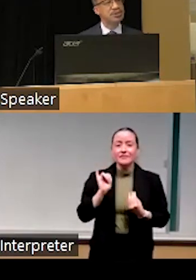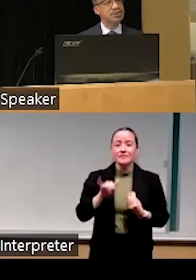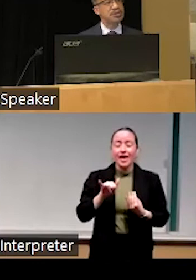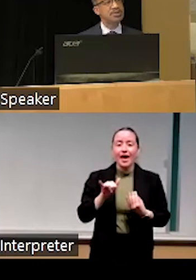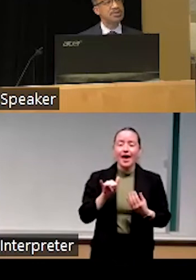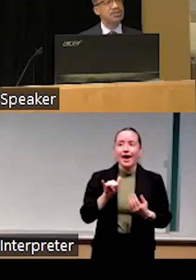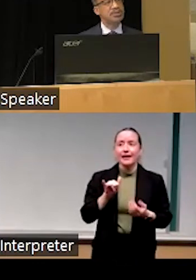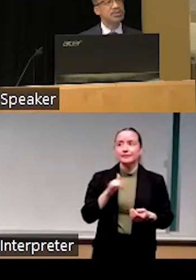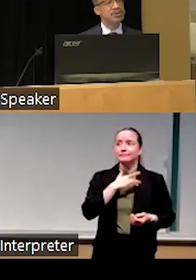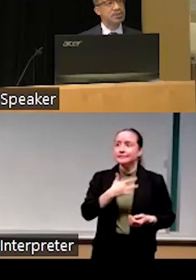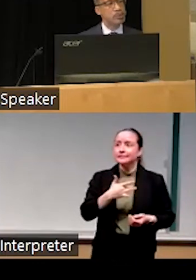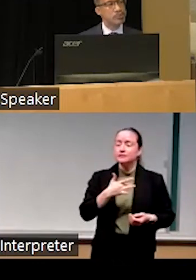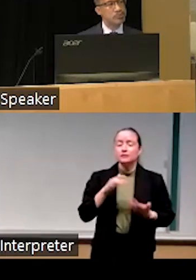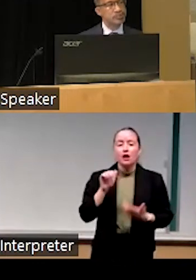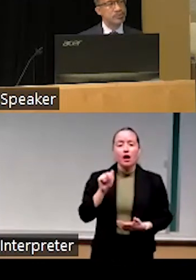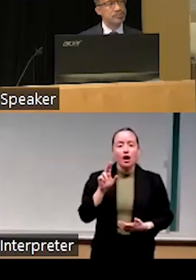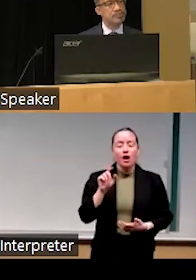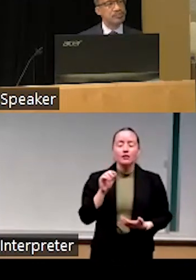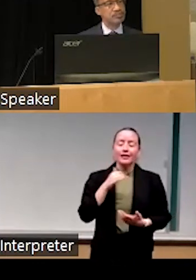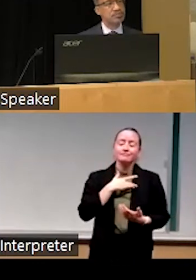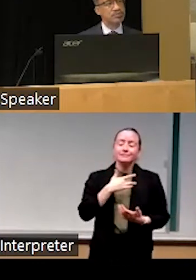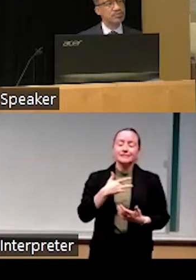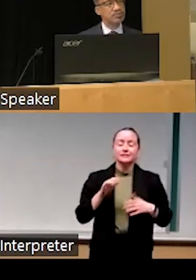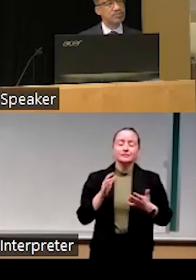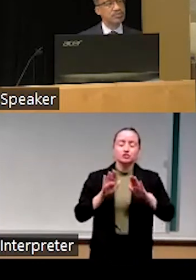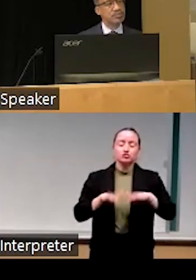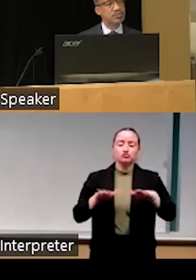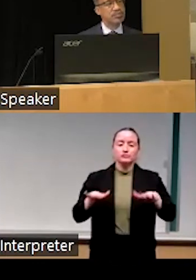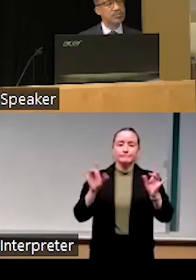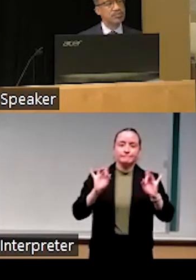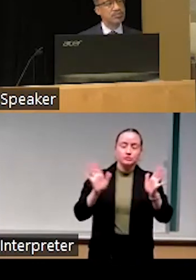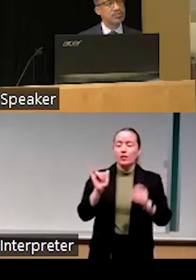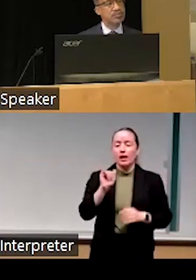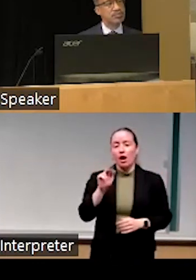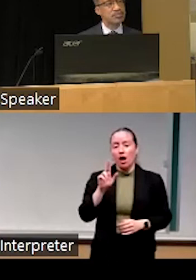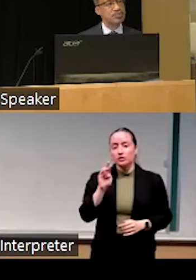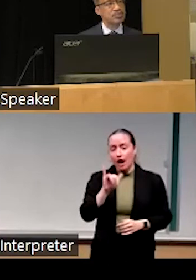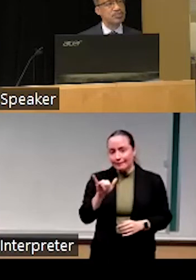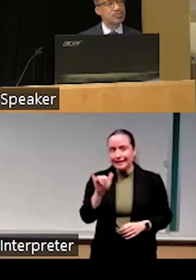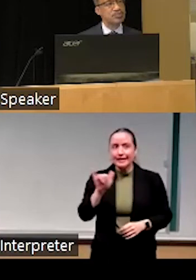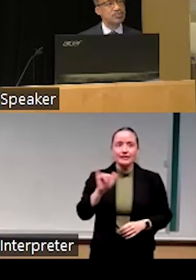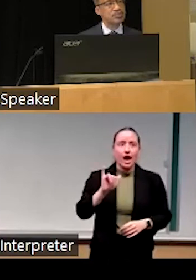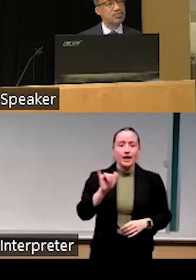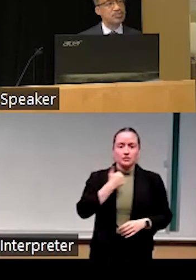autonomy versus kind of the close parental control um that we may want to give to certain kids who